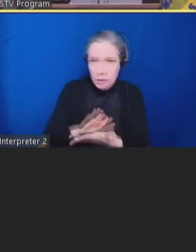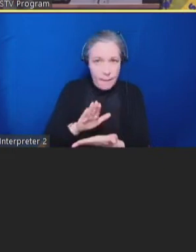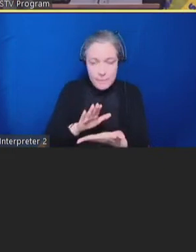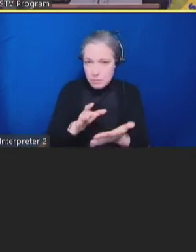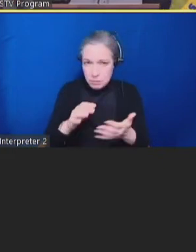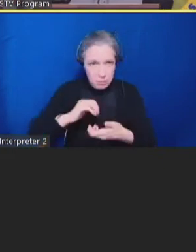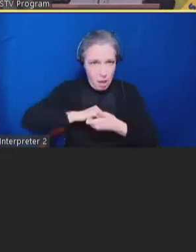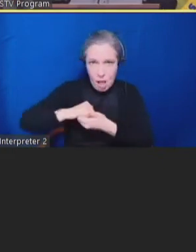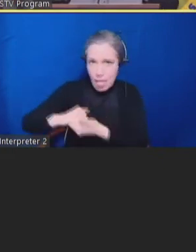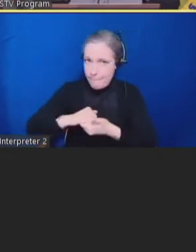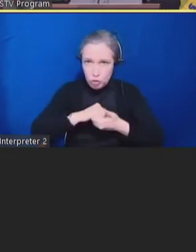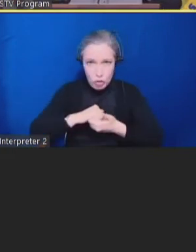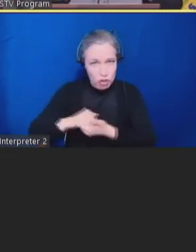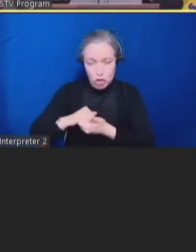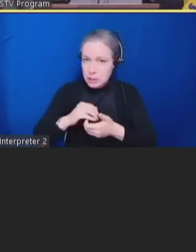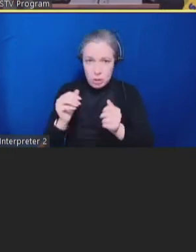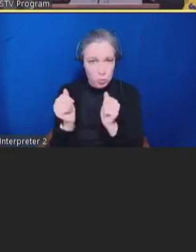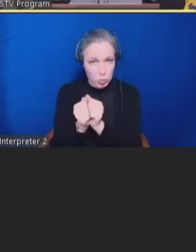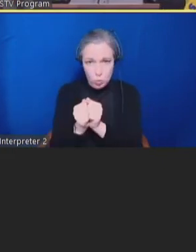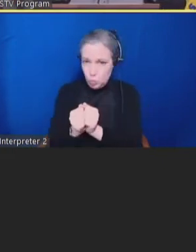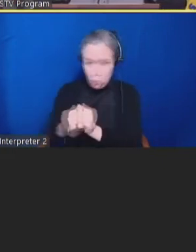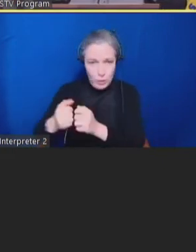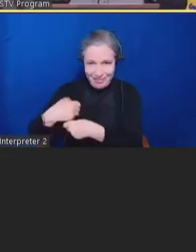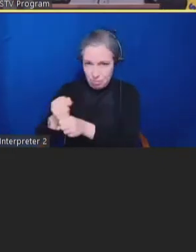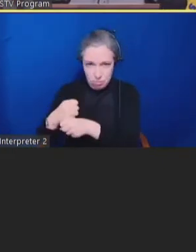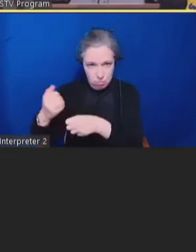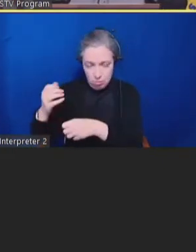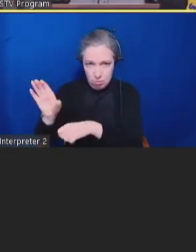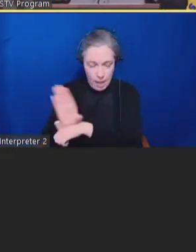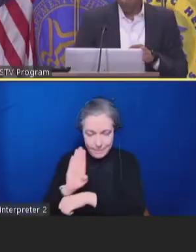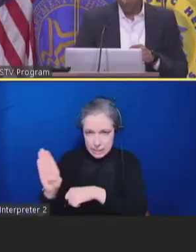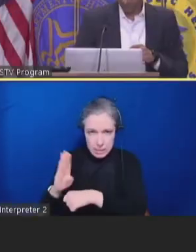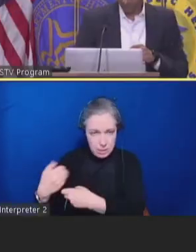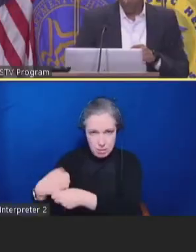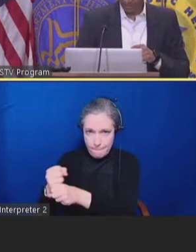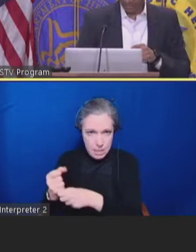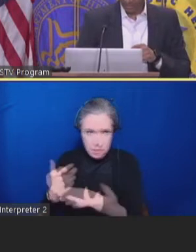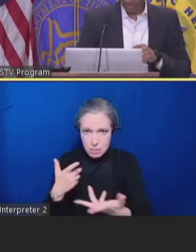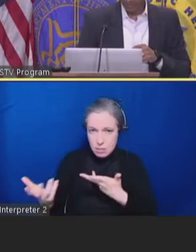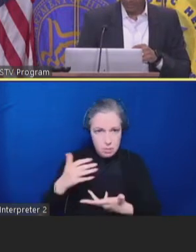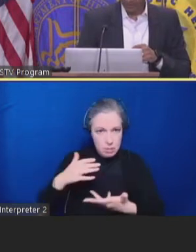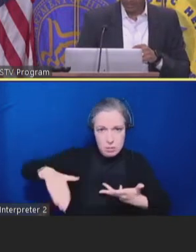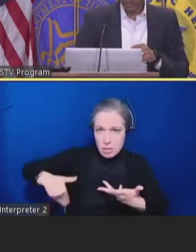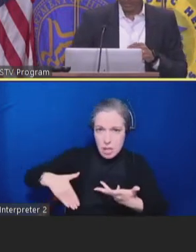industry. I think this would be another way for us to be able to spur the field on. And finally,